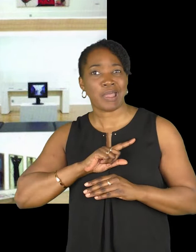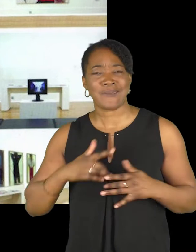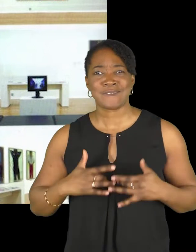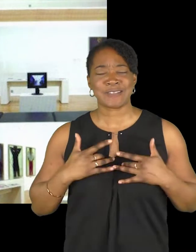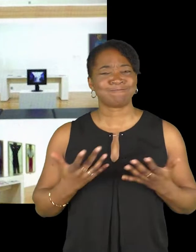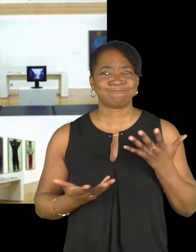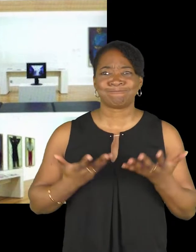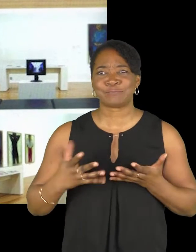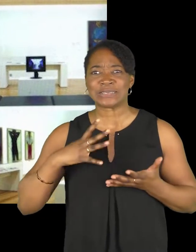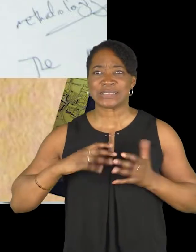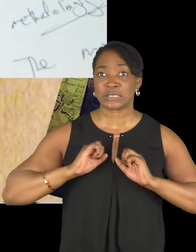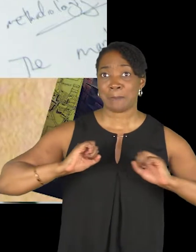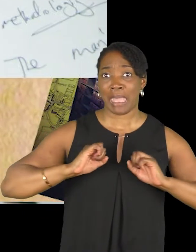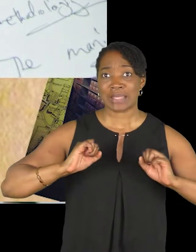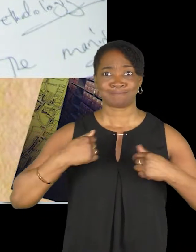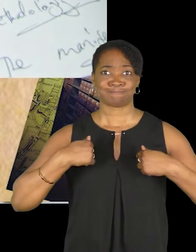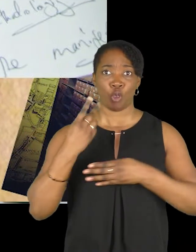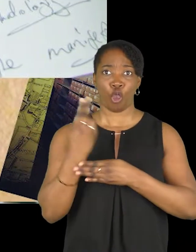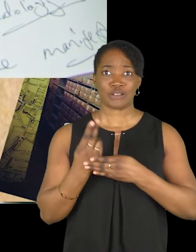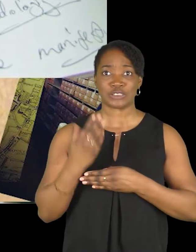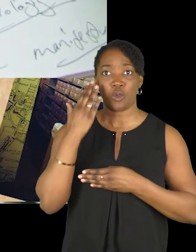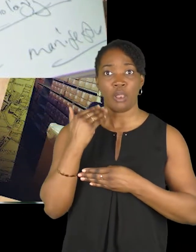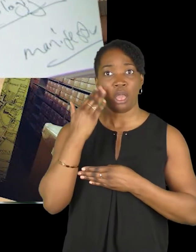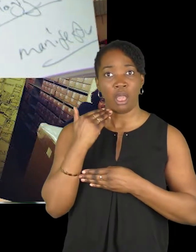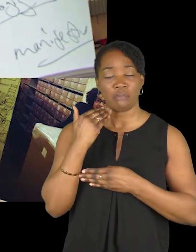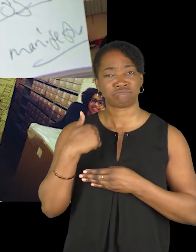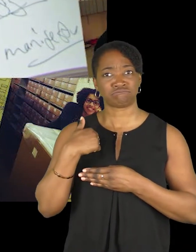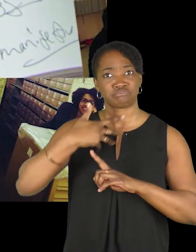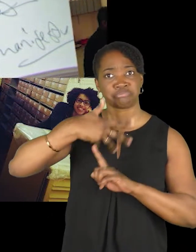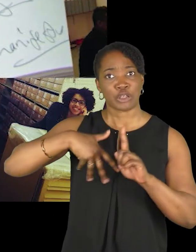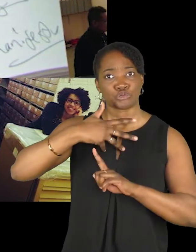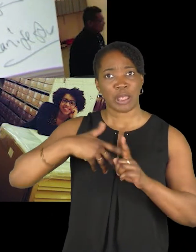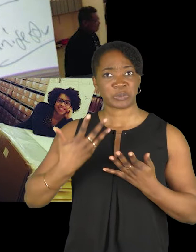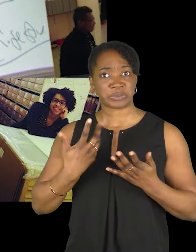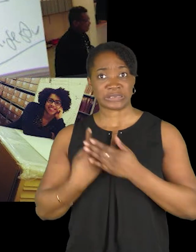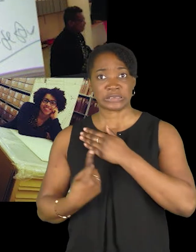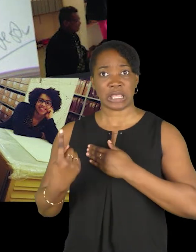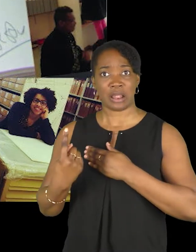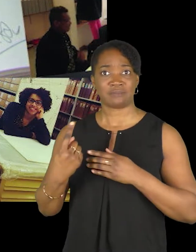we felt like we really needed a space as artists of colour. I came from a background of kind of